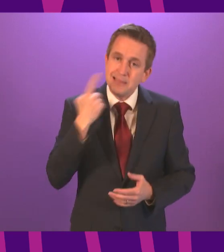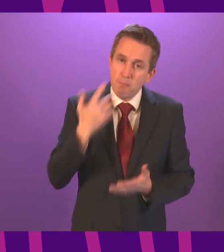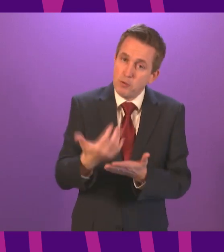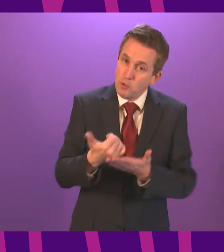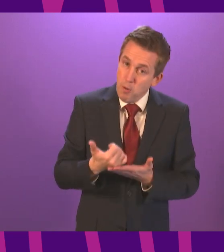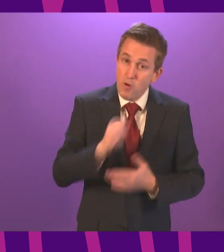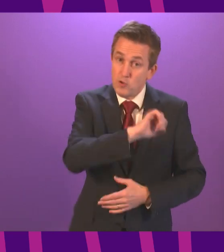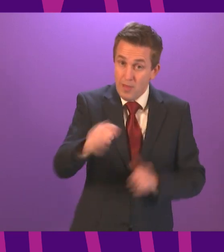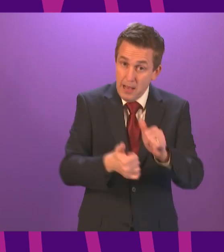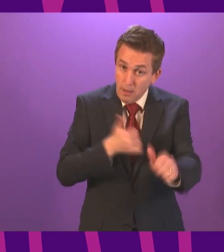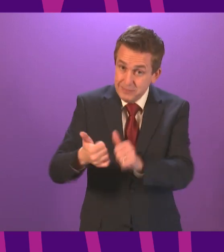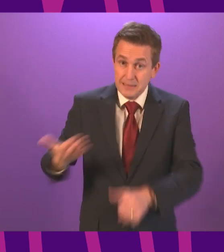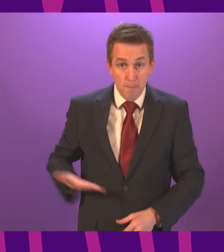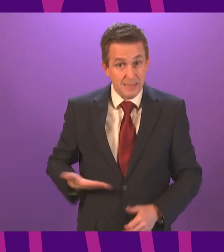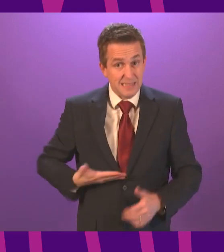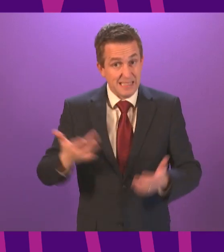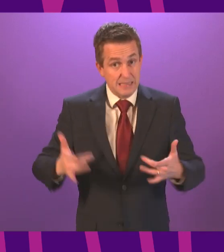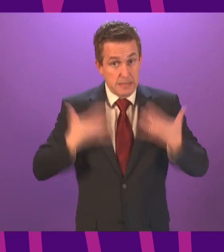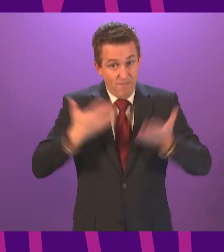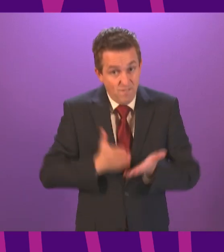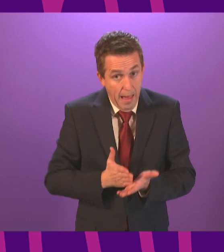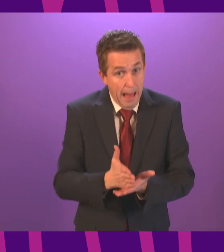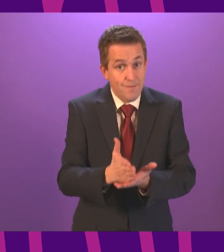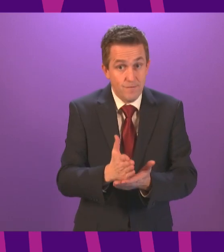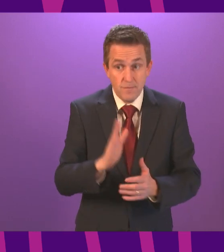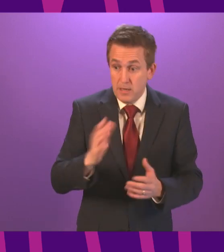they tell me that what they have heard so far does not cut it.